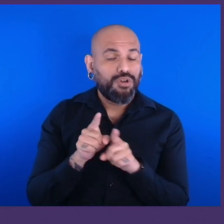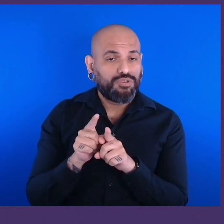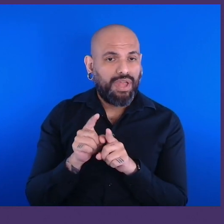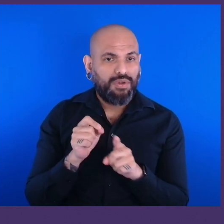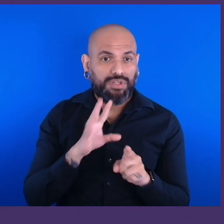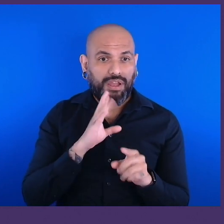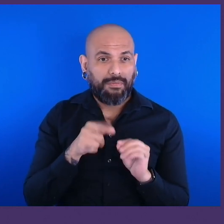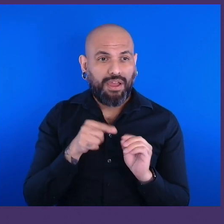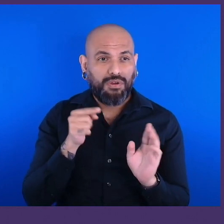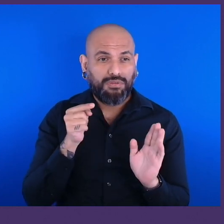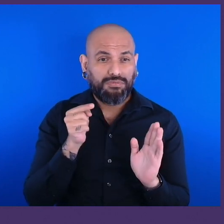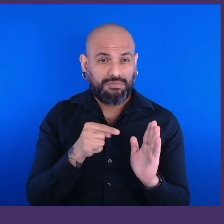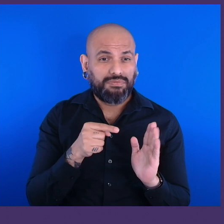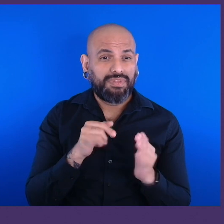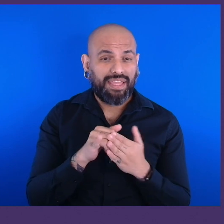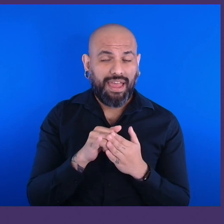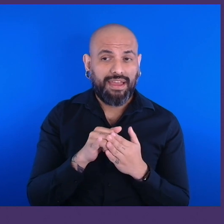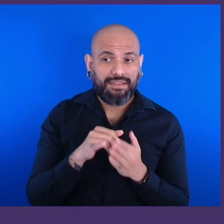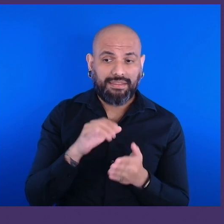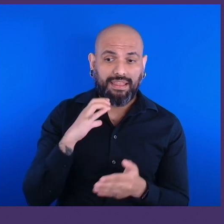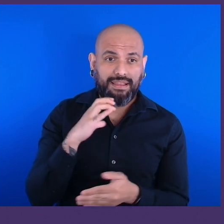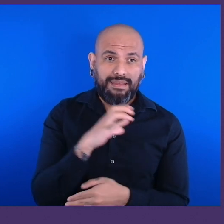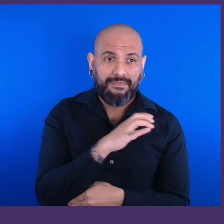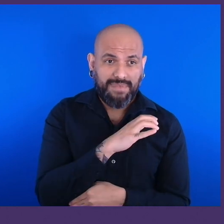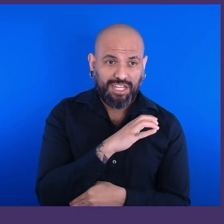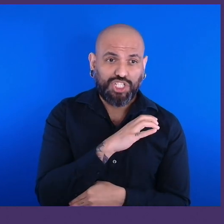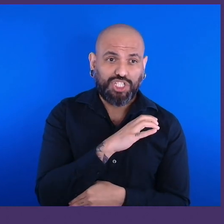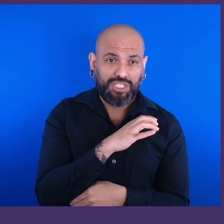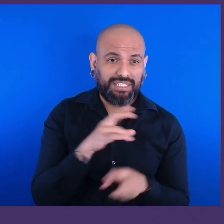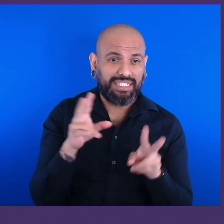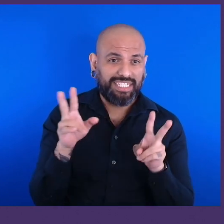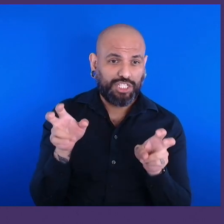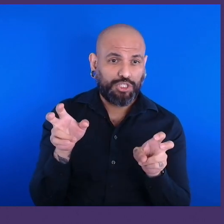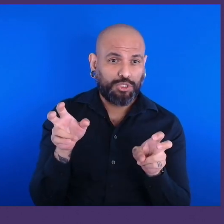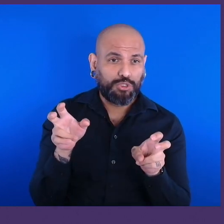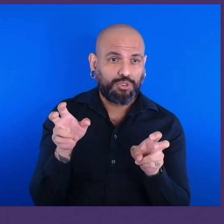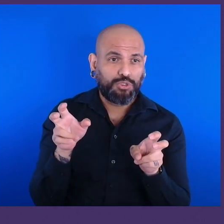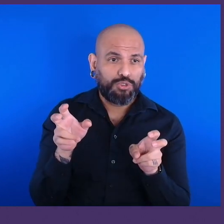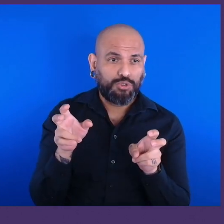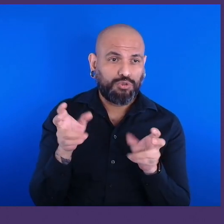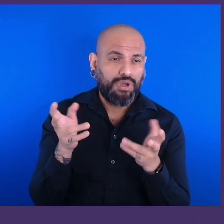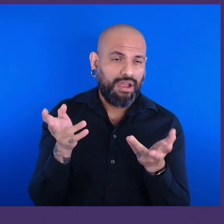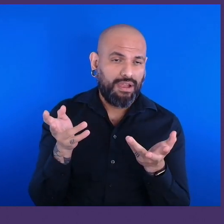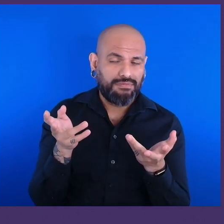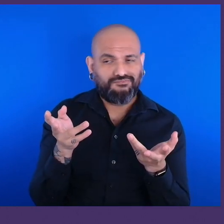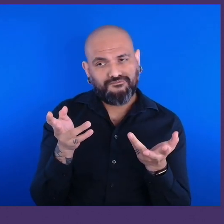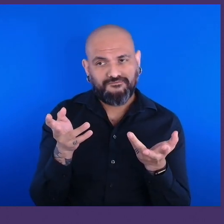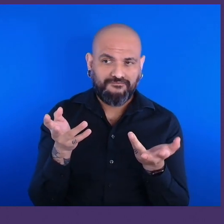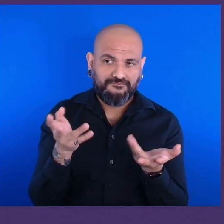that the commission issued, just very recently, a couple